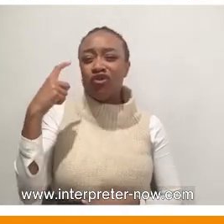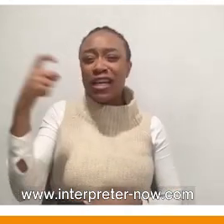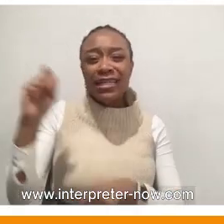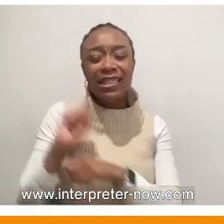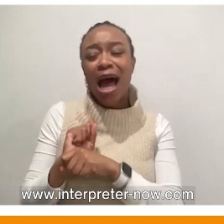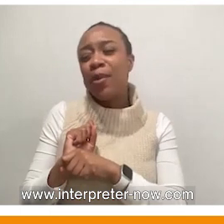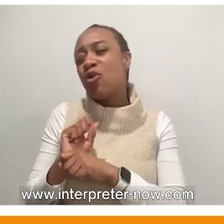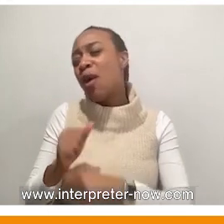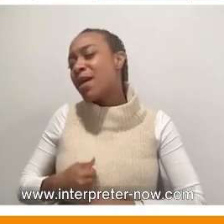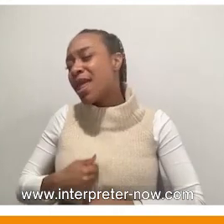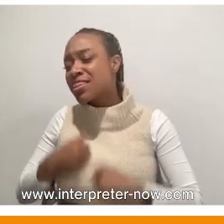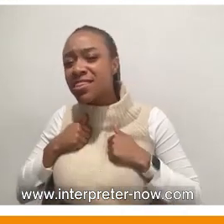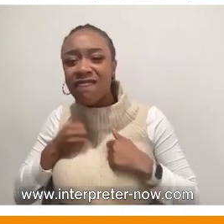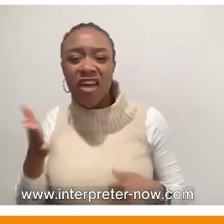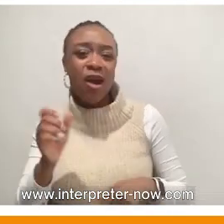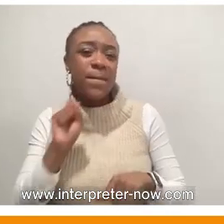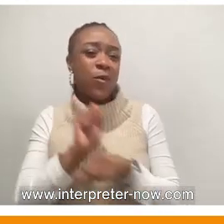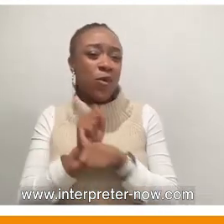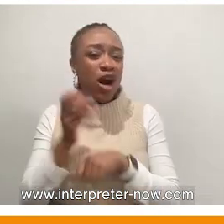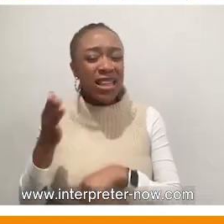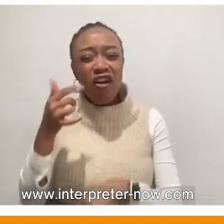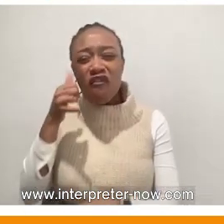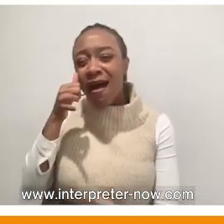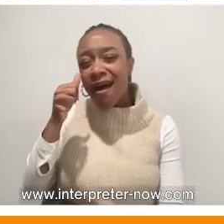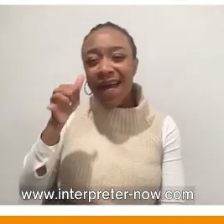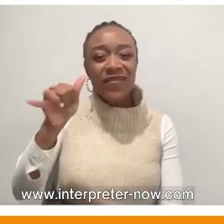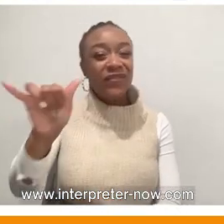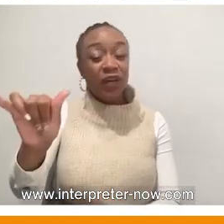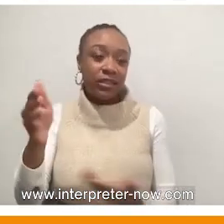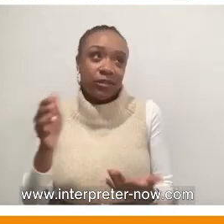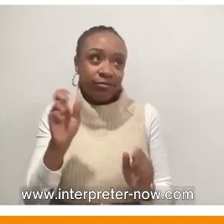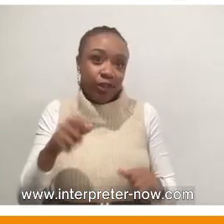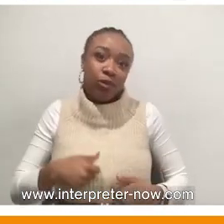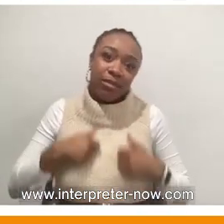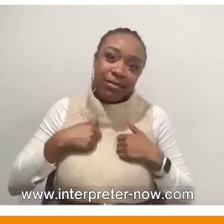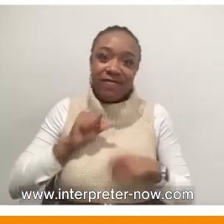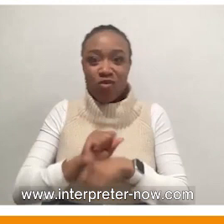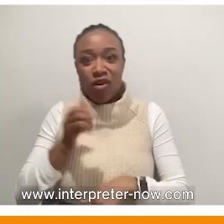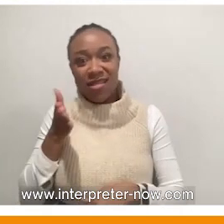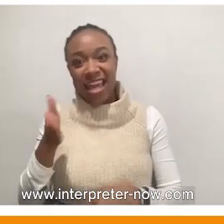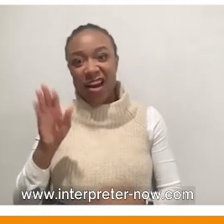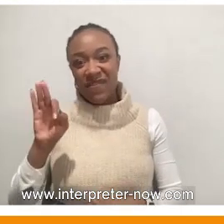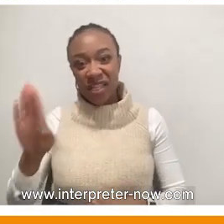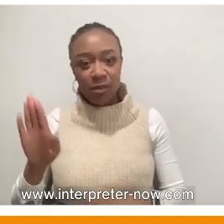Going to live there forever, going to work there and live there forever, because you can pretty much do all that at Facebook.